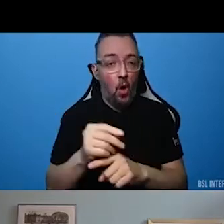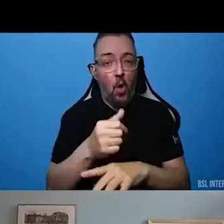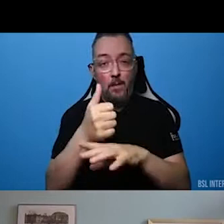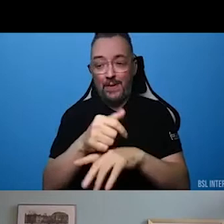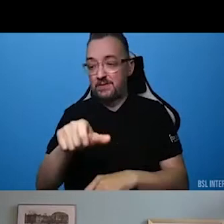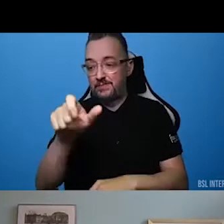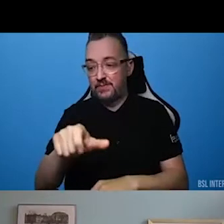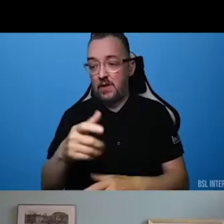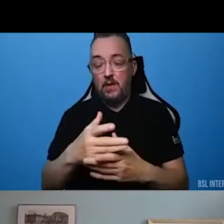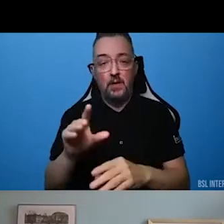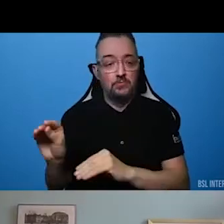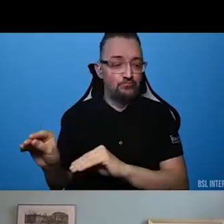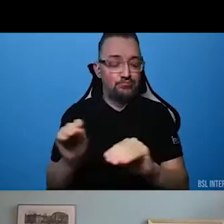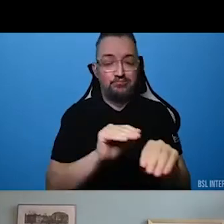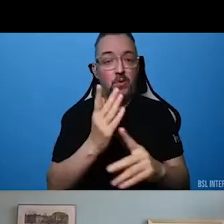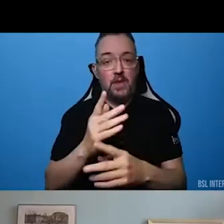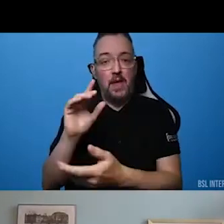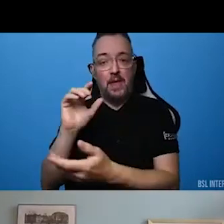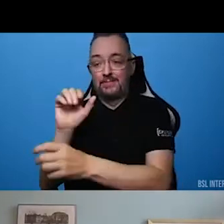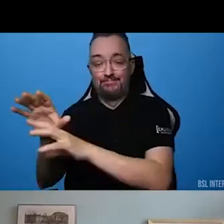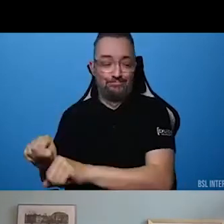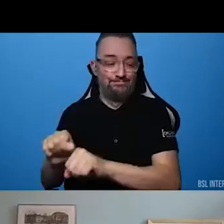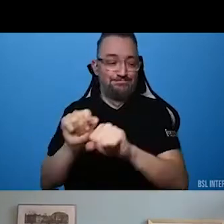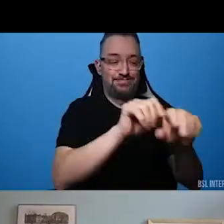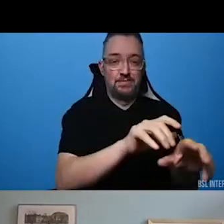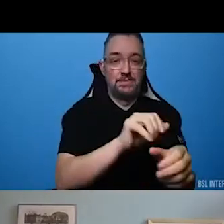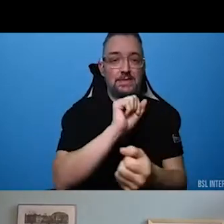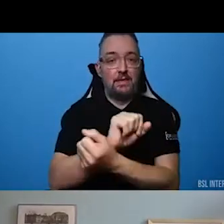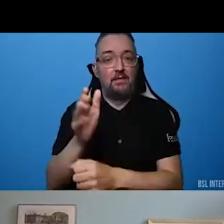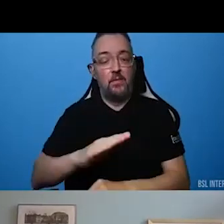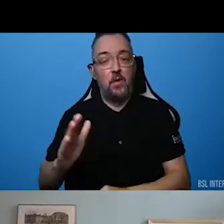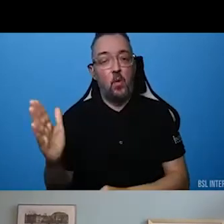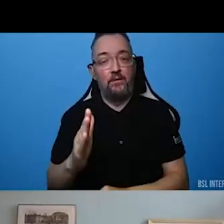were transported as slaves directly from the ports of West and Central Africa.'